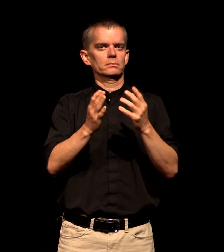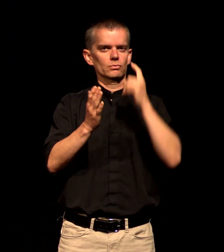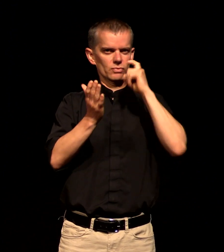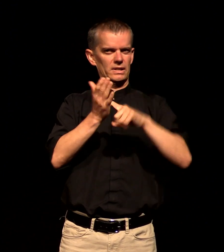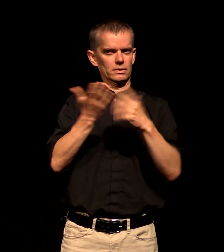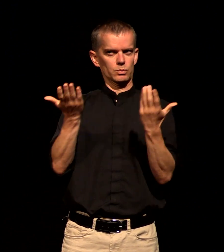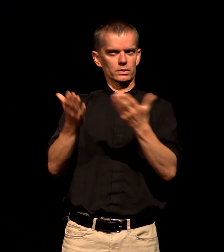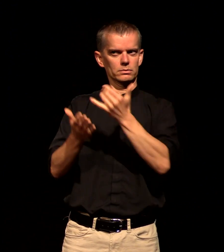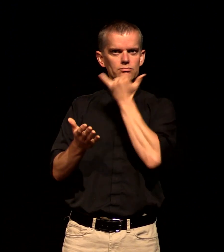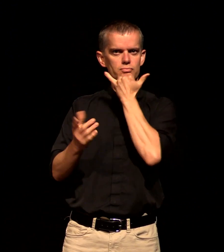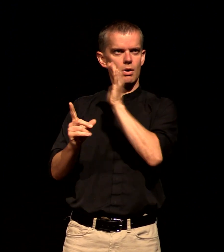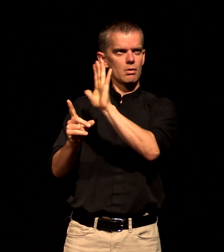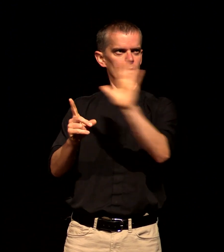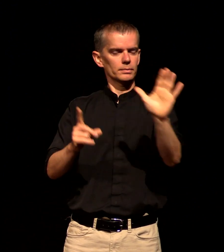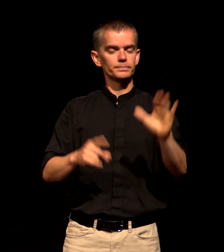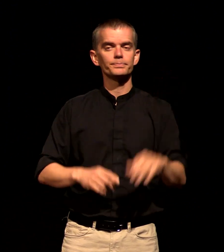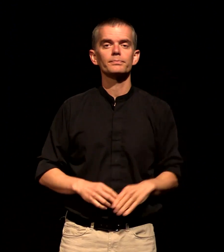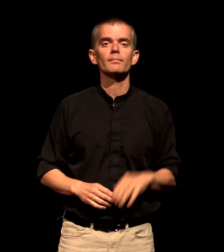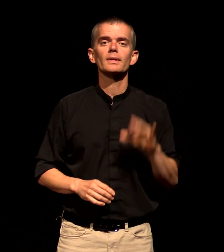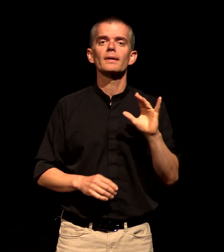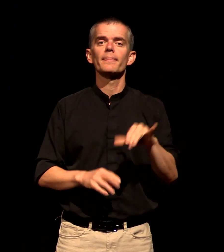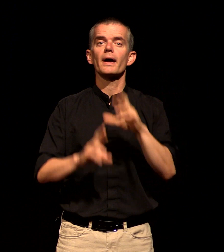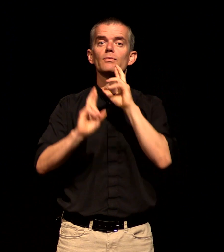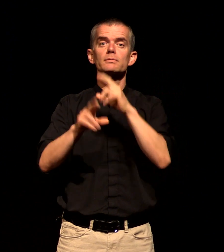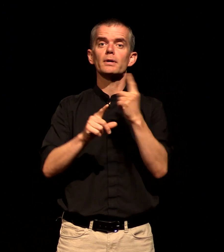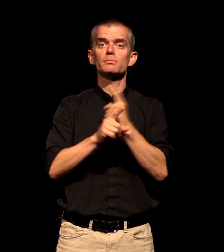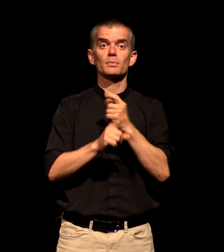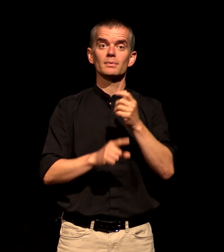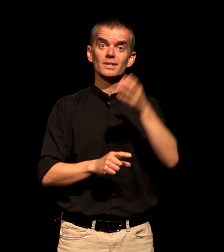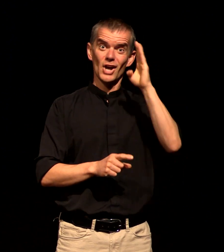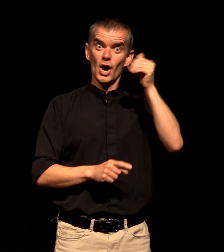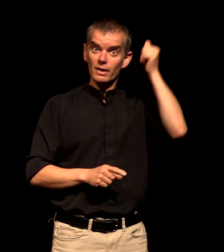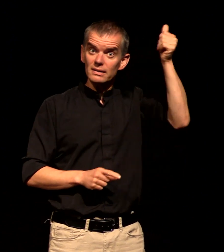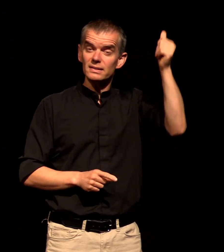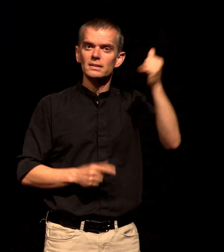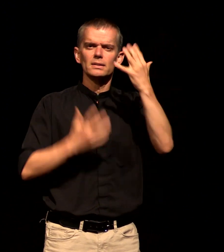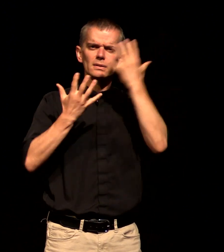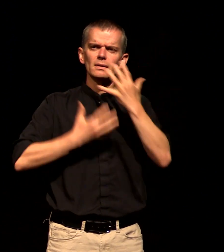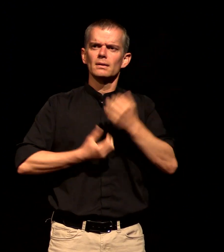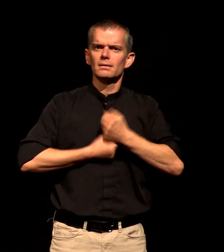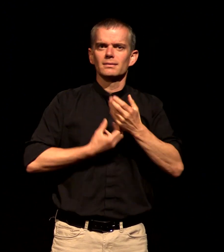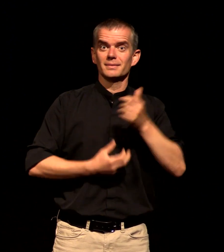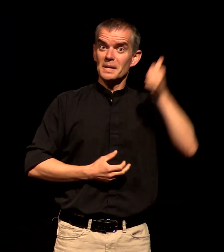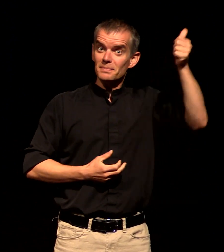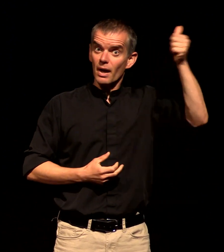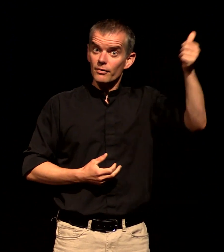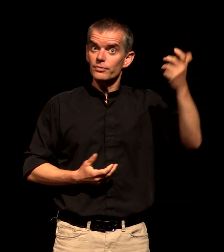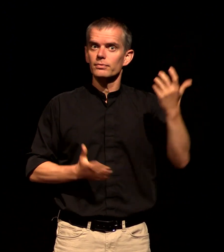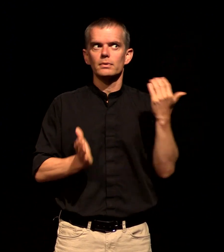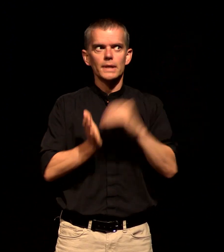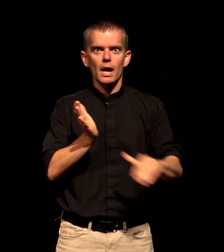In fact, this response is so appropriate that we see God Himself lamenting time and time again. Throughout our